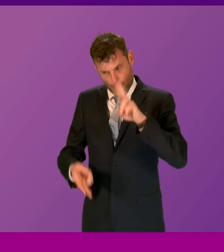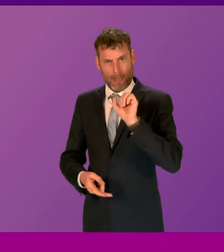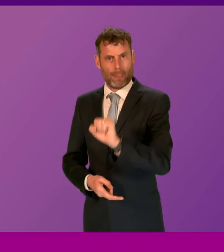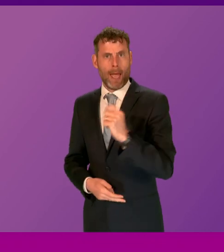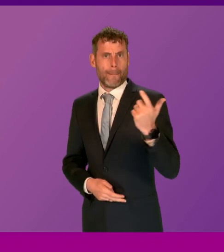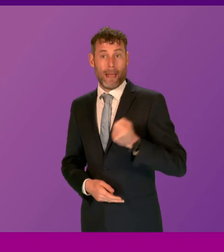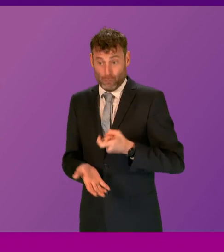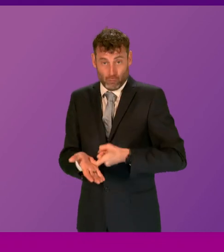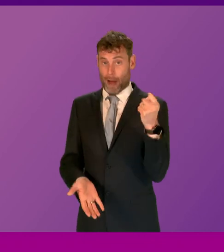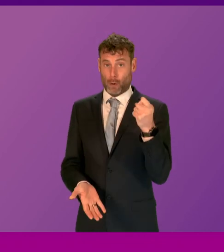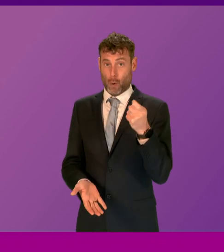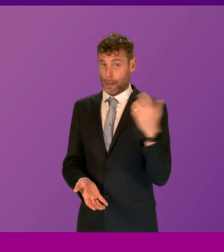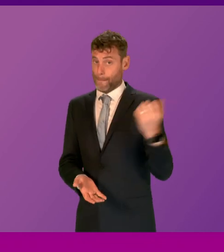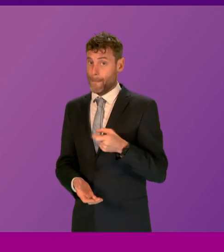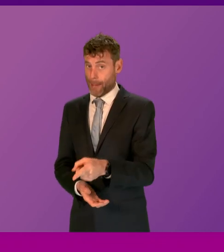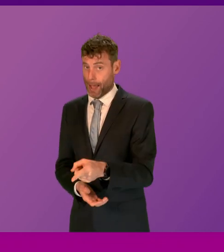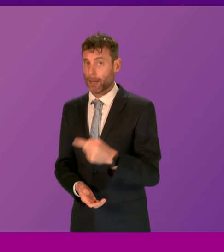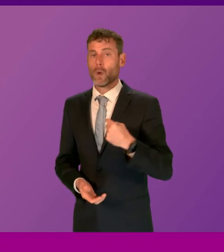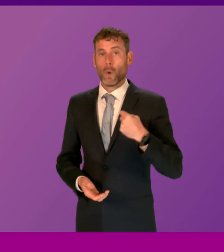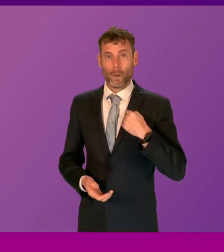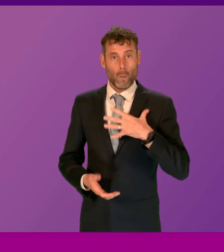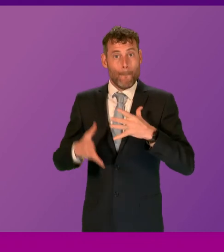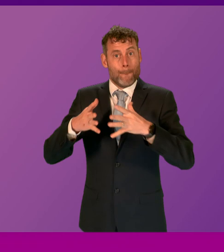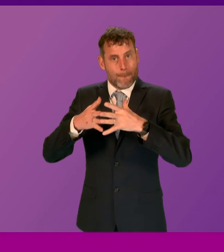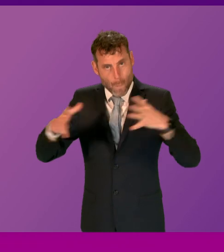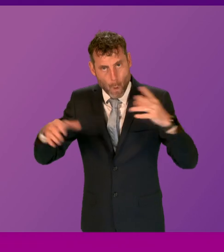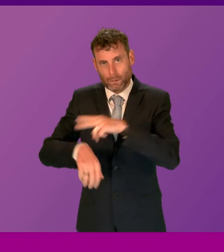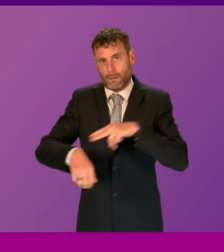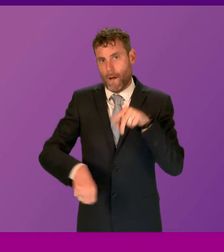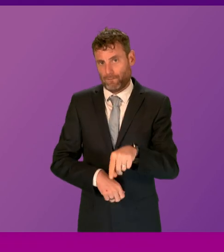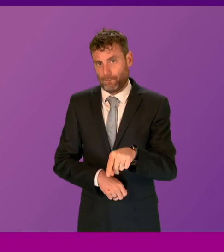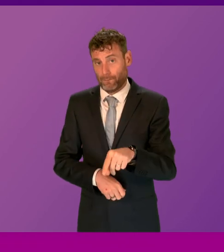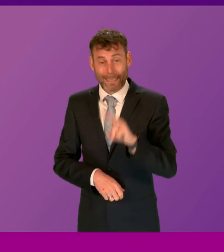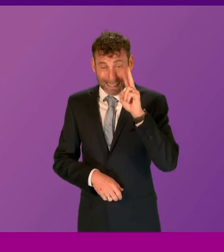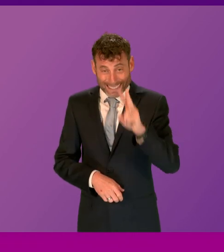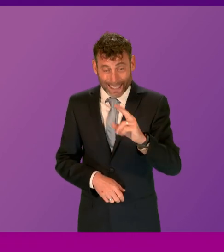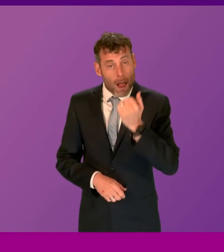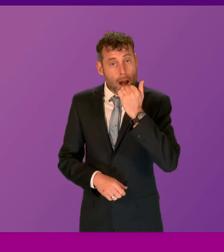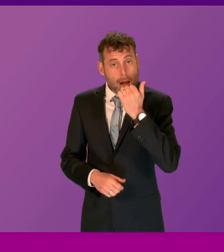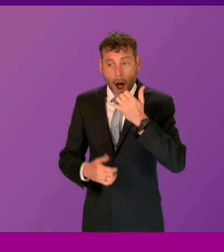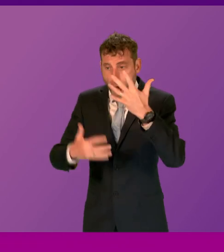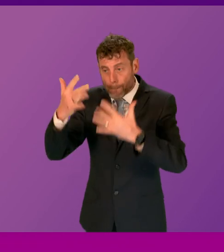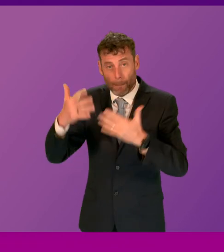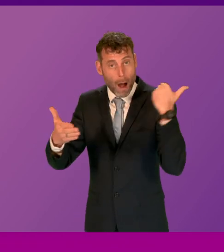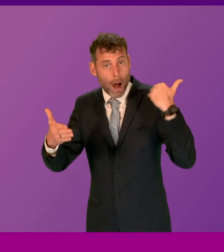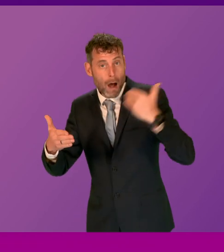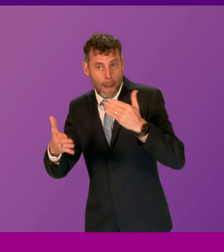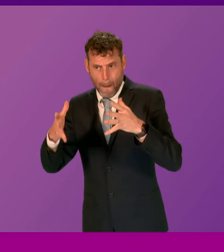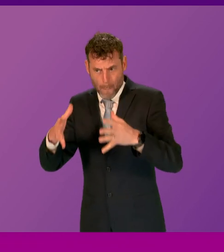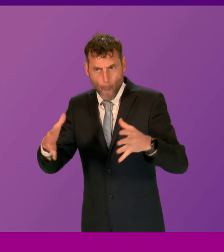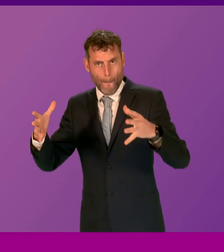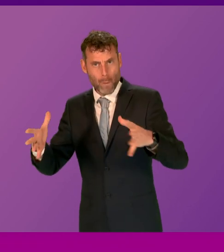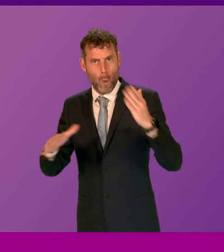we have increased staffing levels to historic highs.